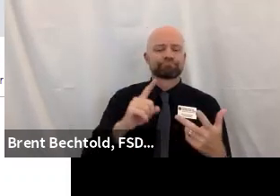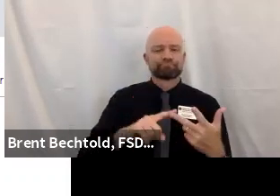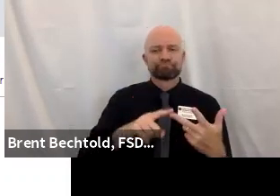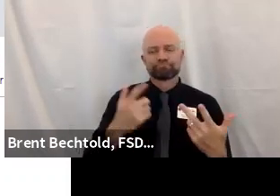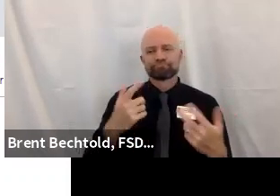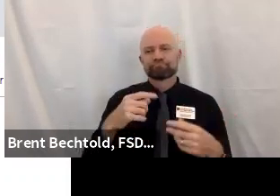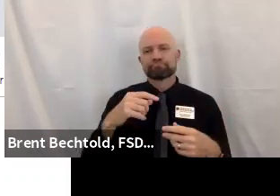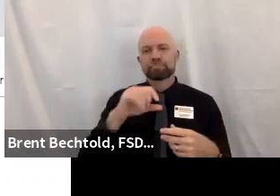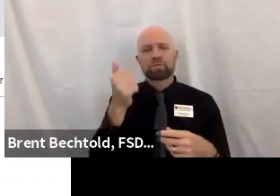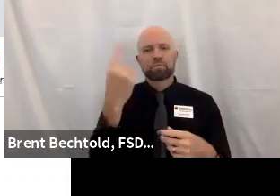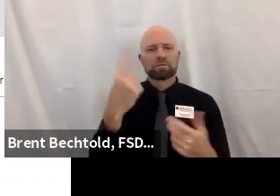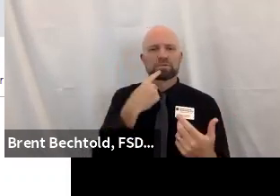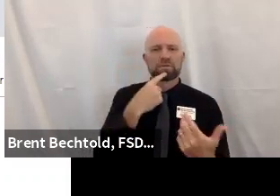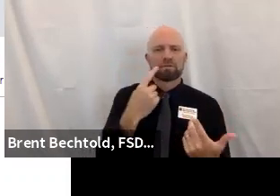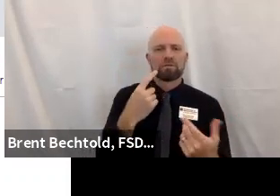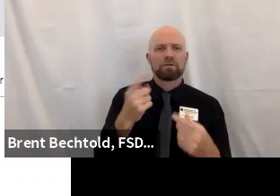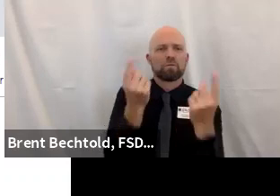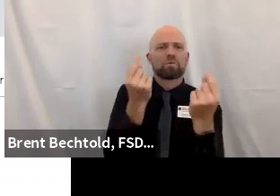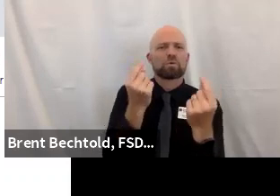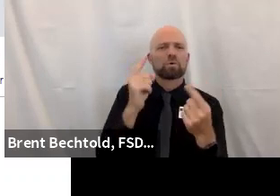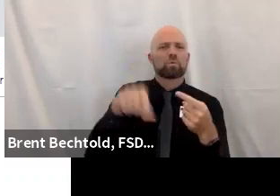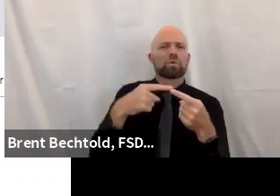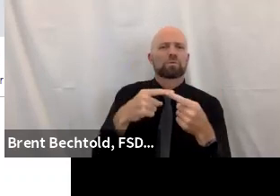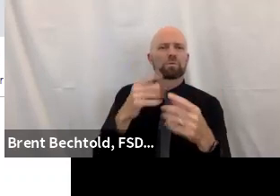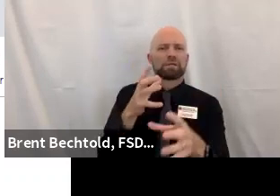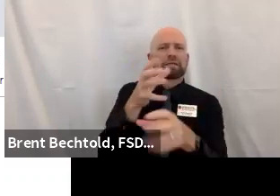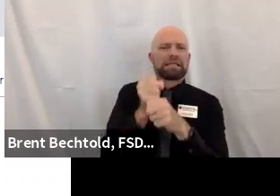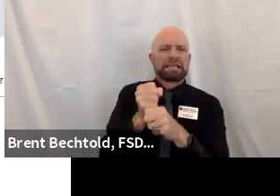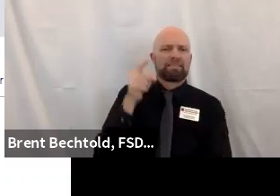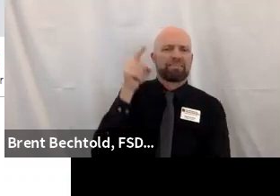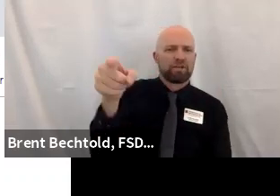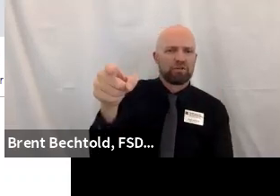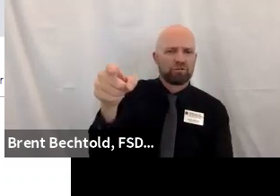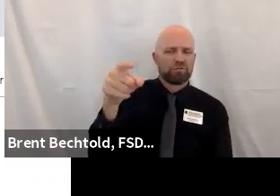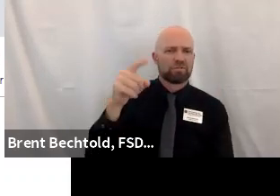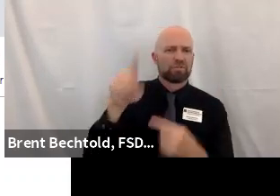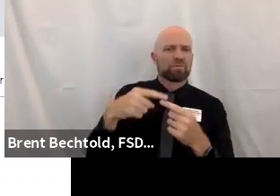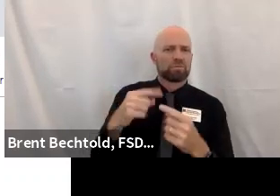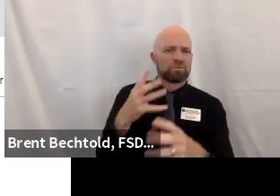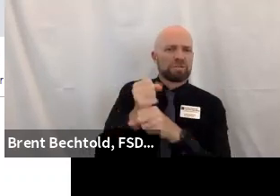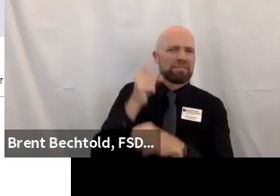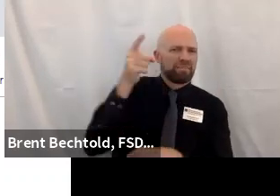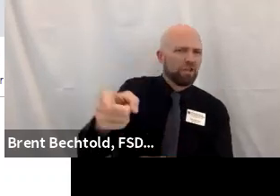It means your feeling of anger is increasing. And another one said, "what would you do... what will you do